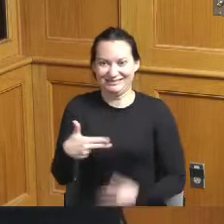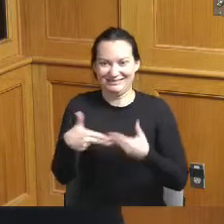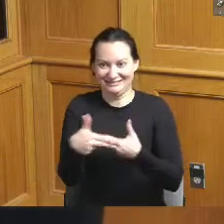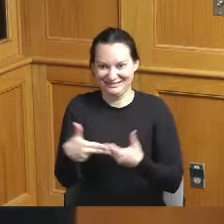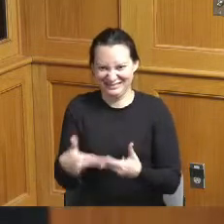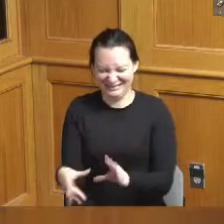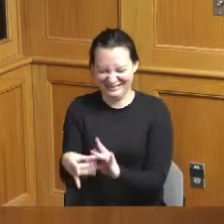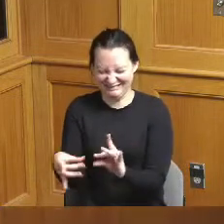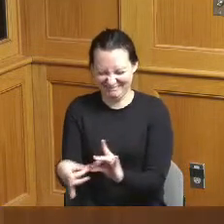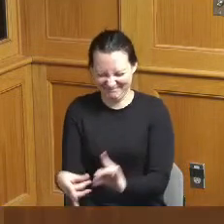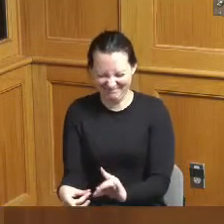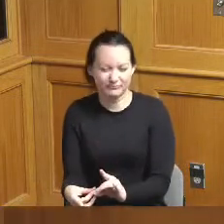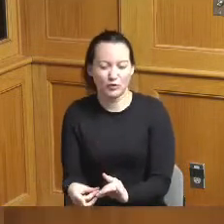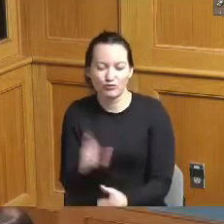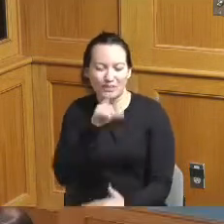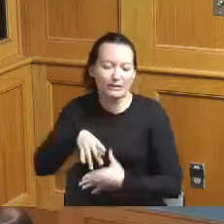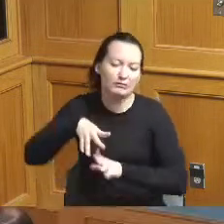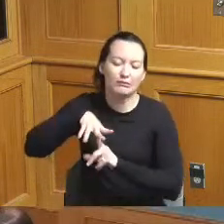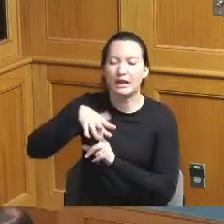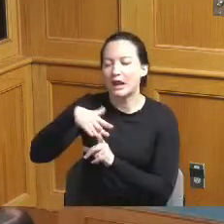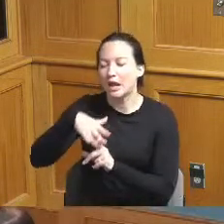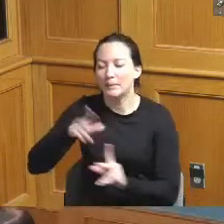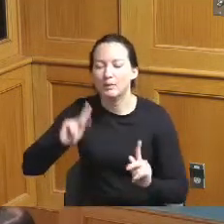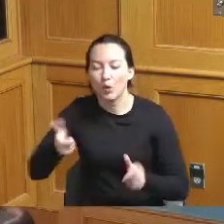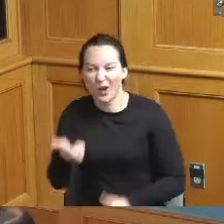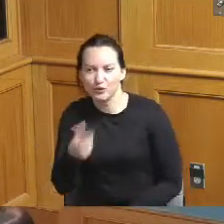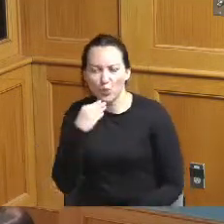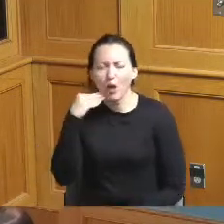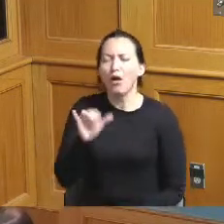go through is just the really context for people watching at home to sort of see the scope of the